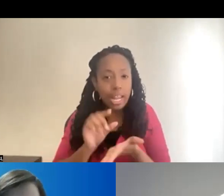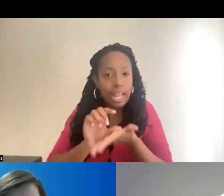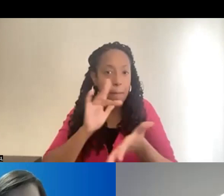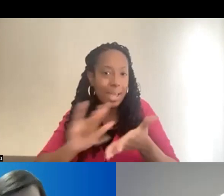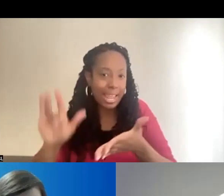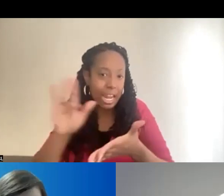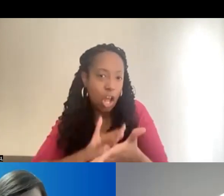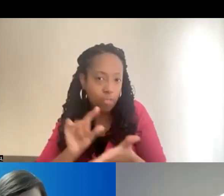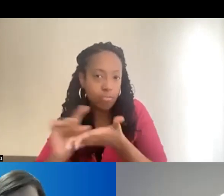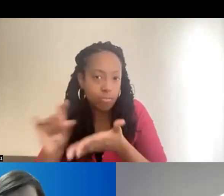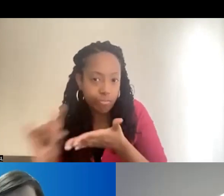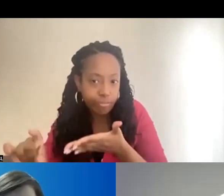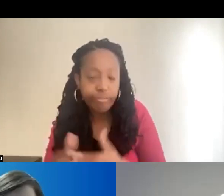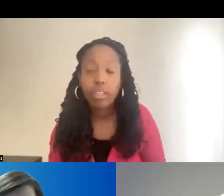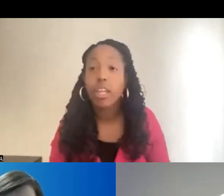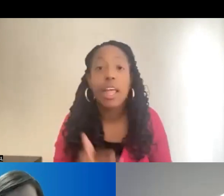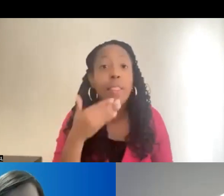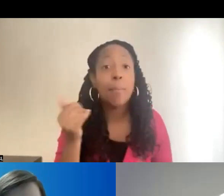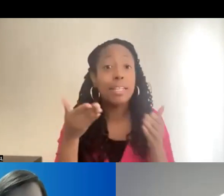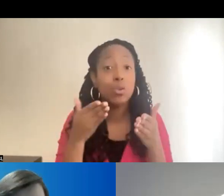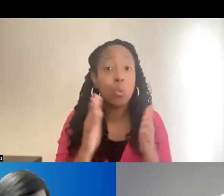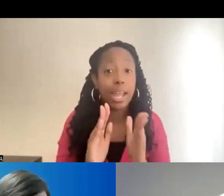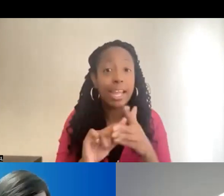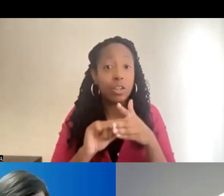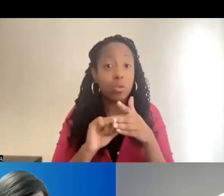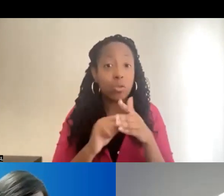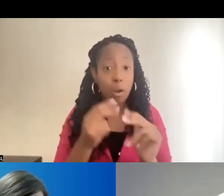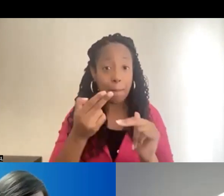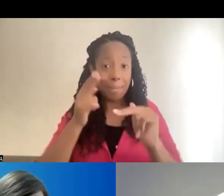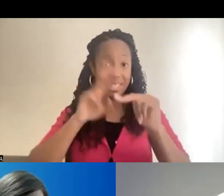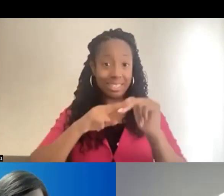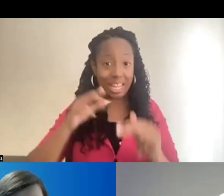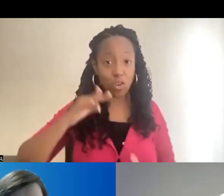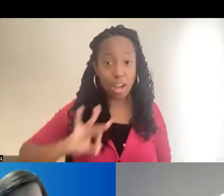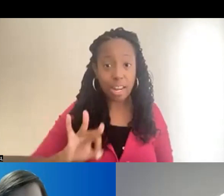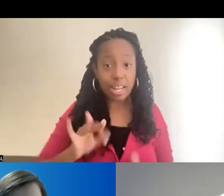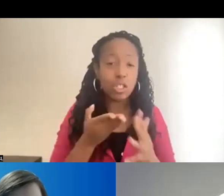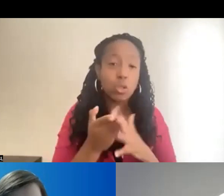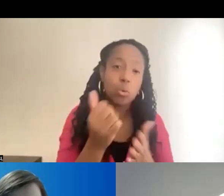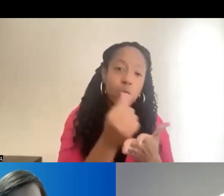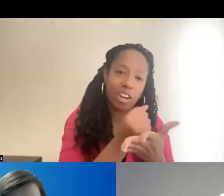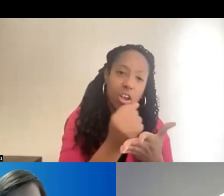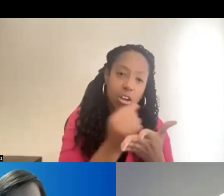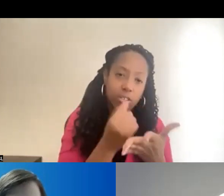through a credit card um but it doesn't have to be only through a credit card you can also um improve